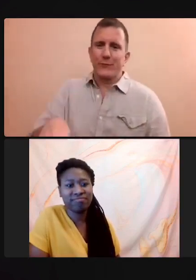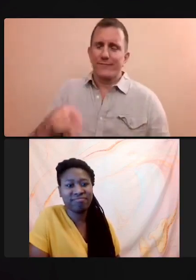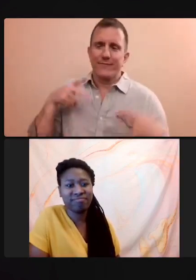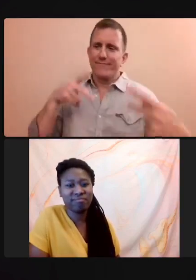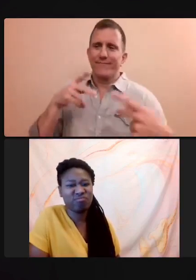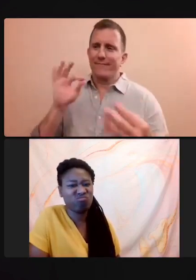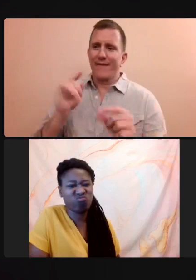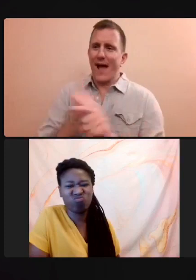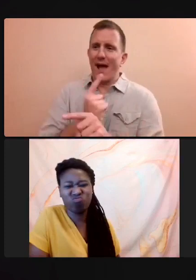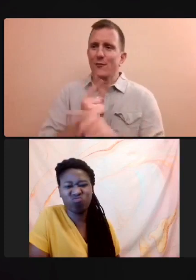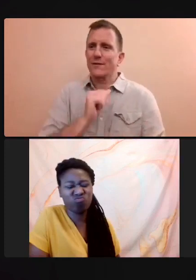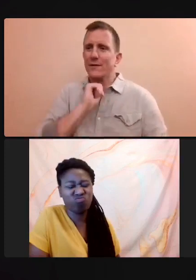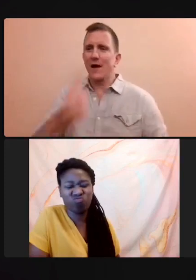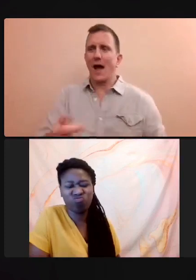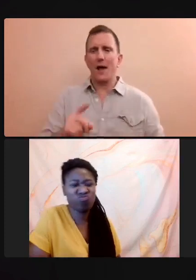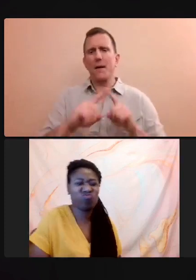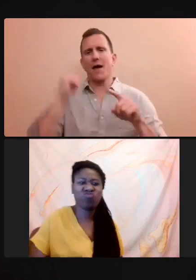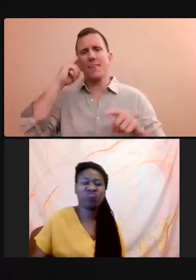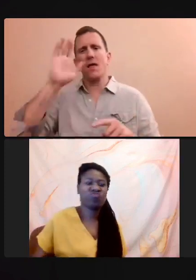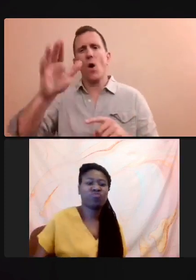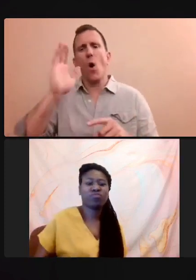be able to detect speech with different accents at